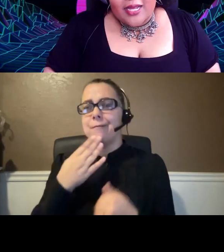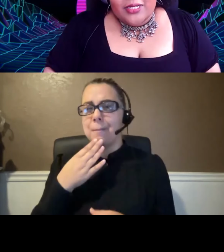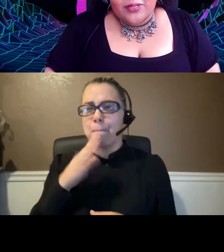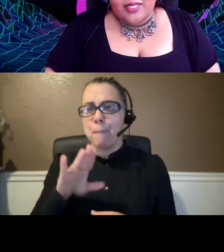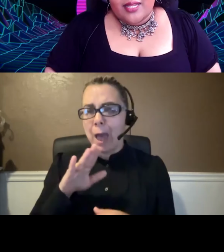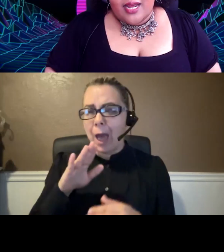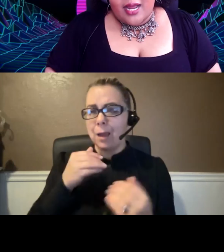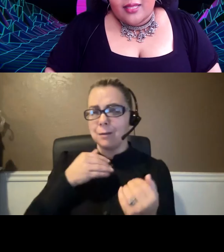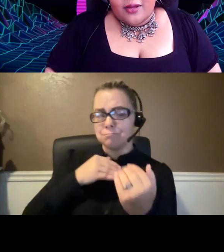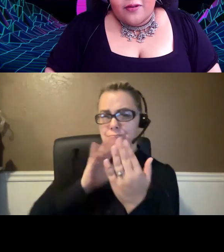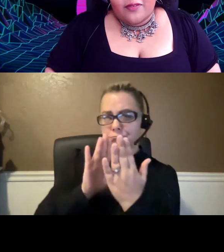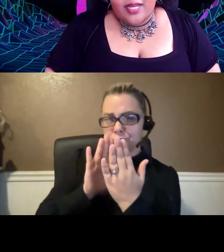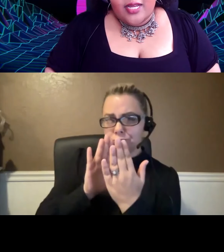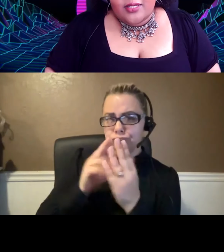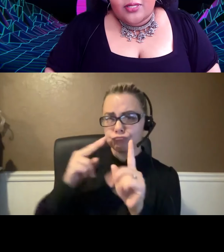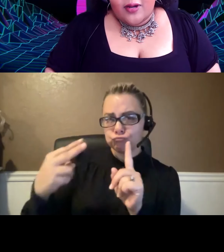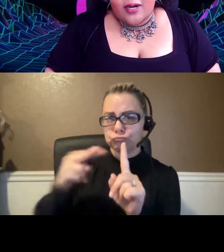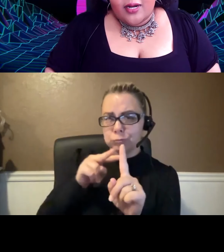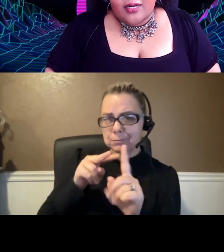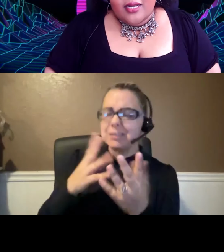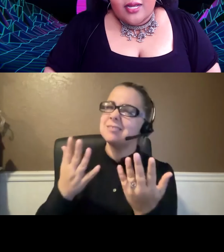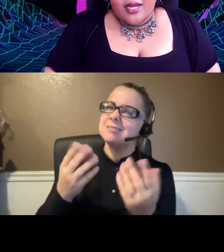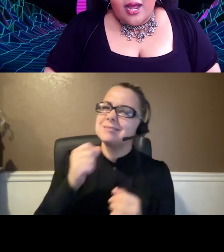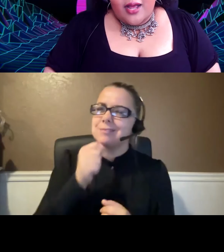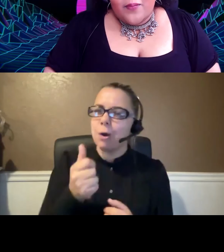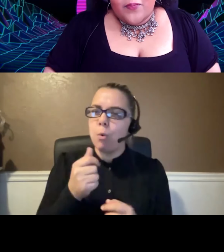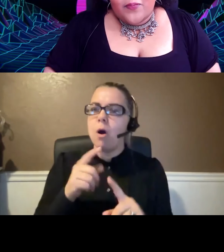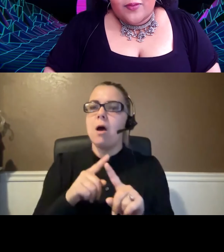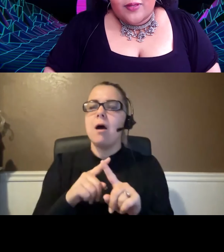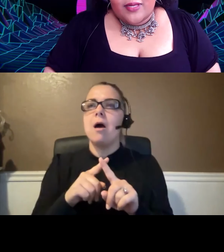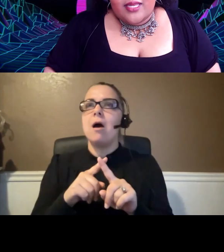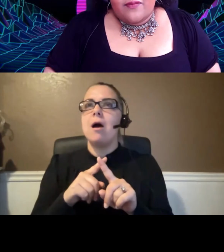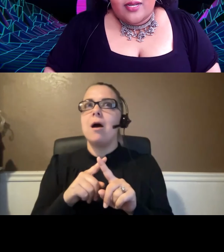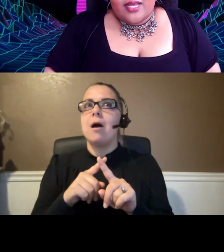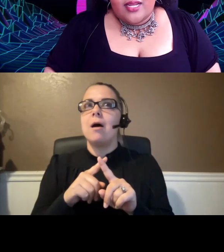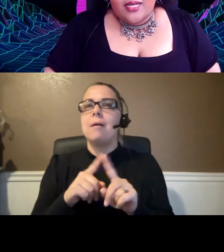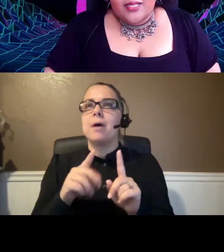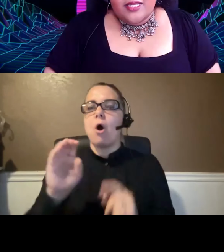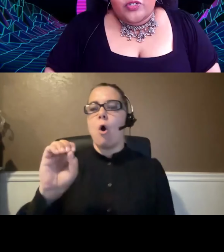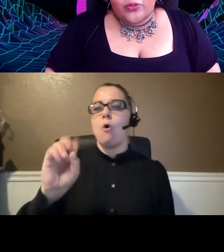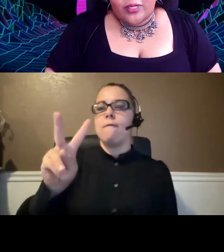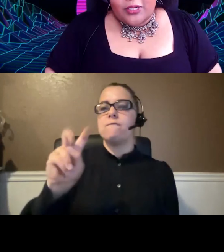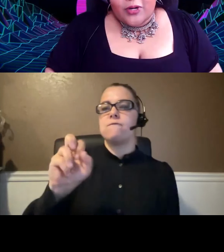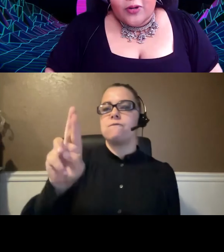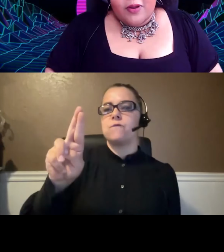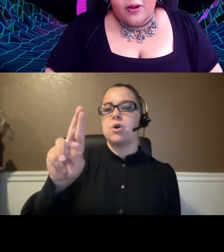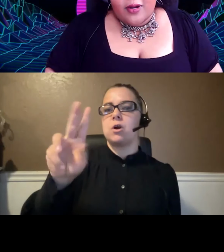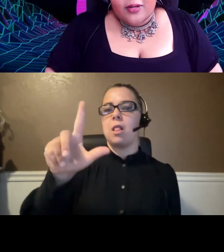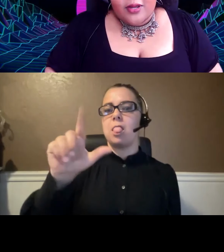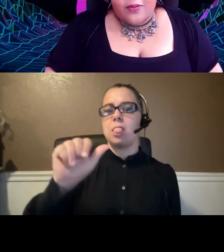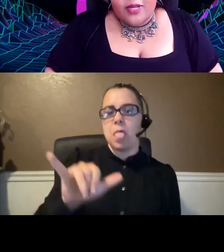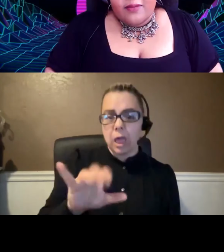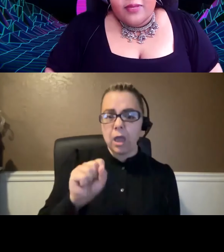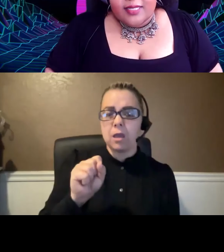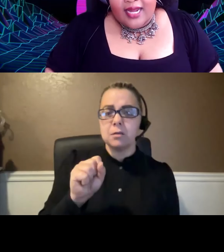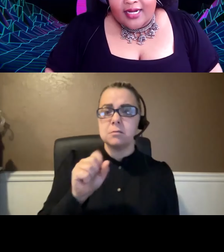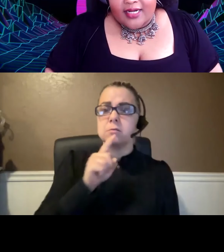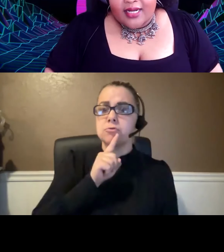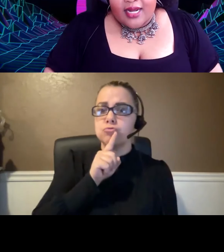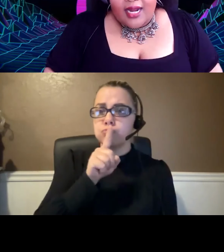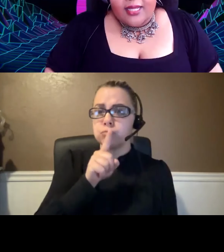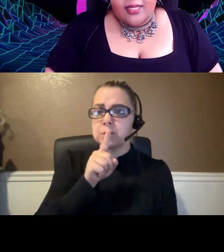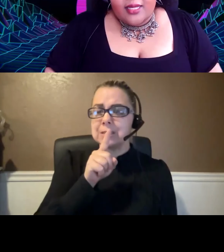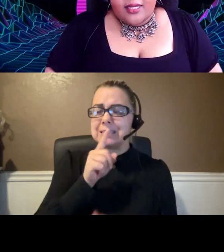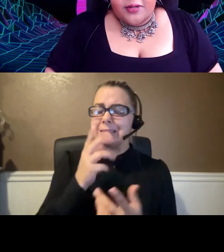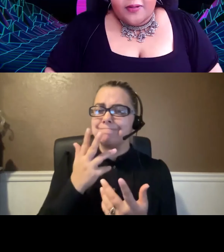to see that. I think overlays are, even in the short term, are really misguided. I think the